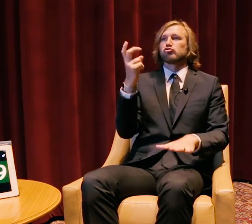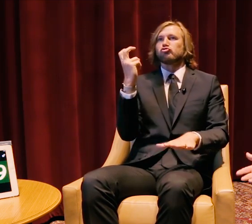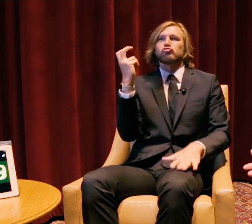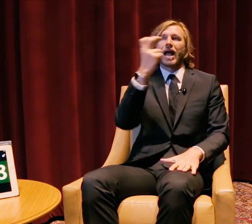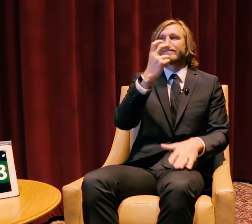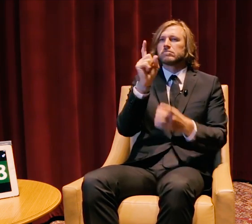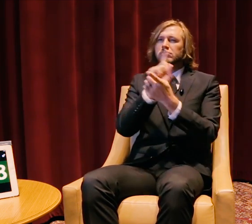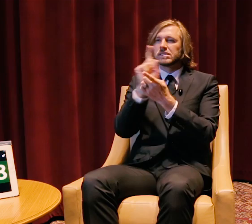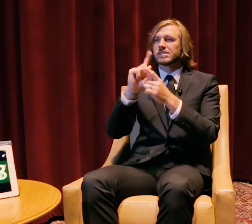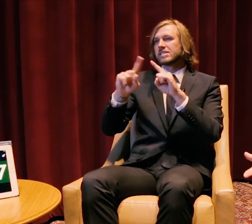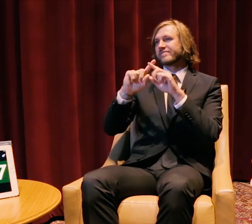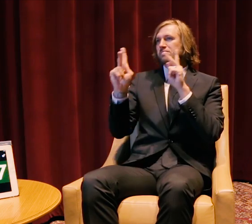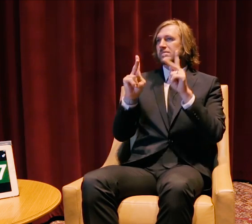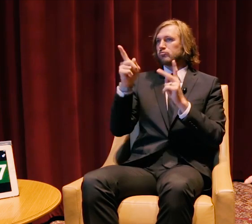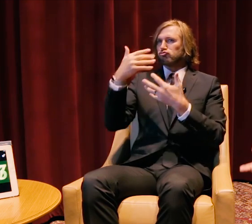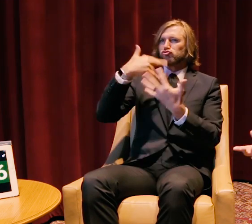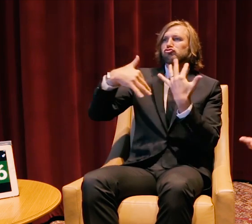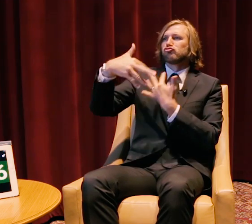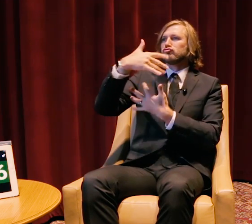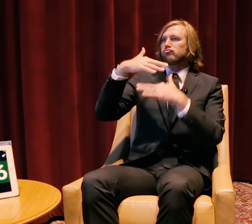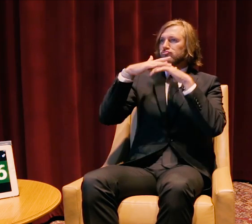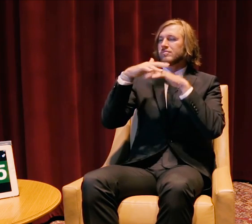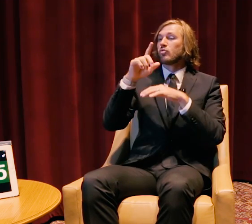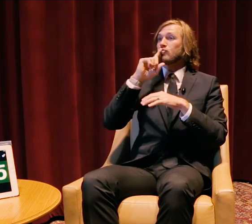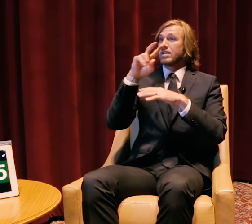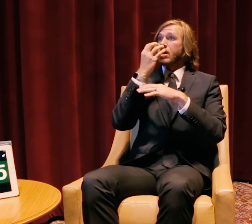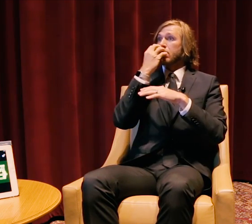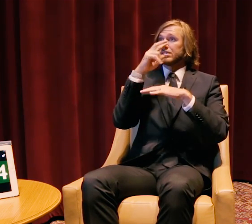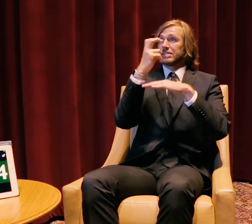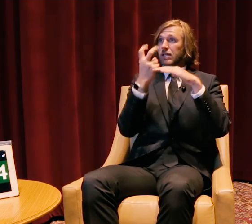you get to meet people, and you get to interact, so diving, for me,